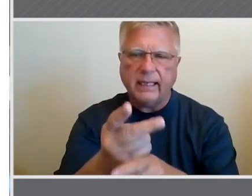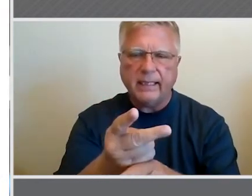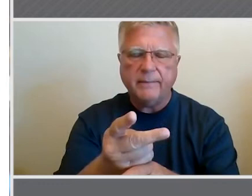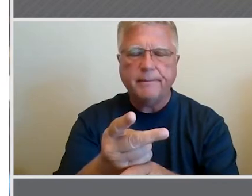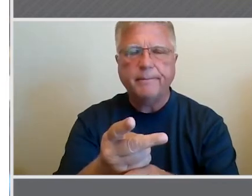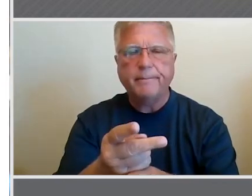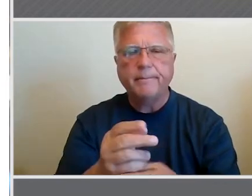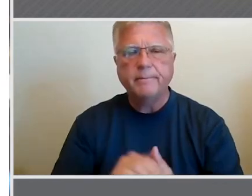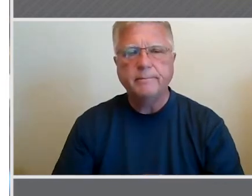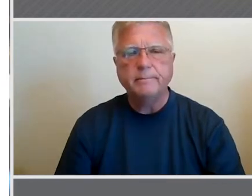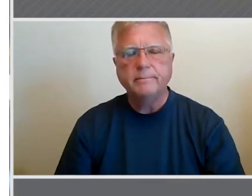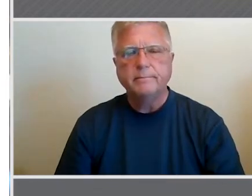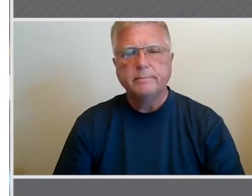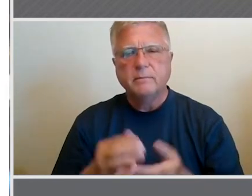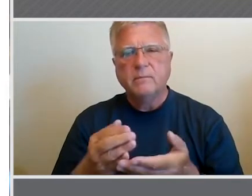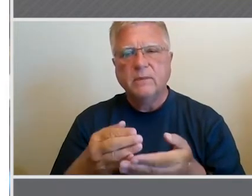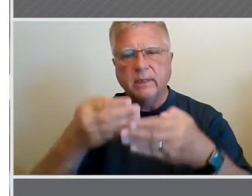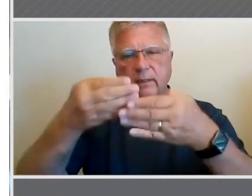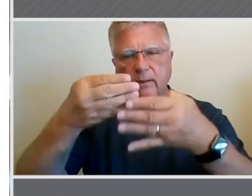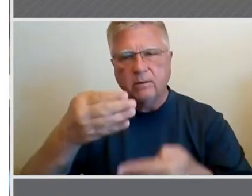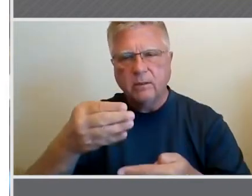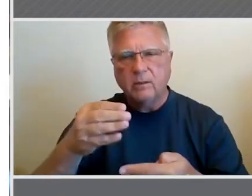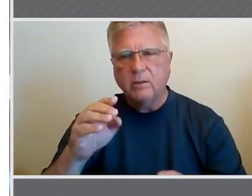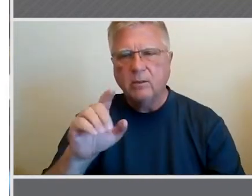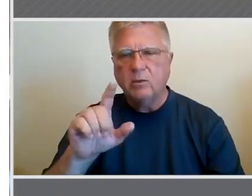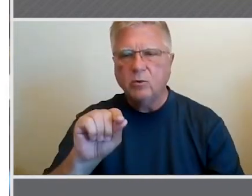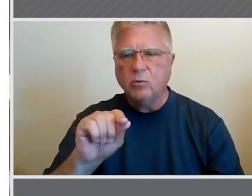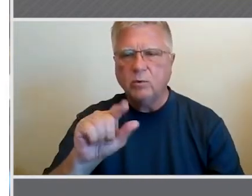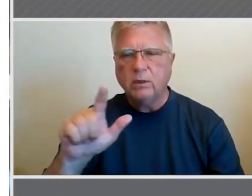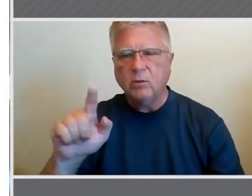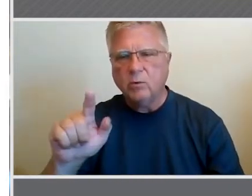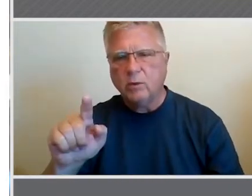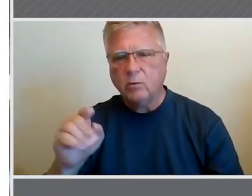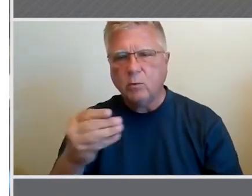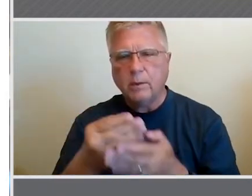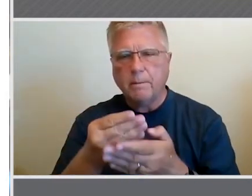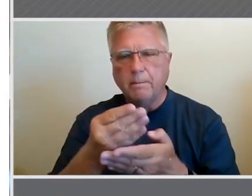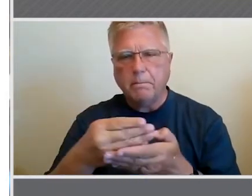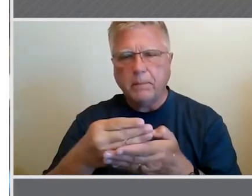Here is our 2021 budget allocations.